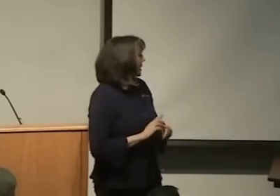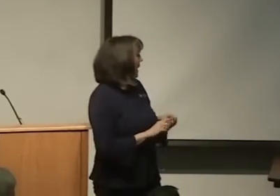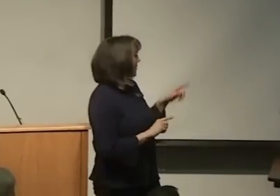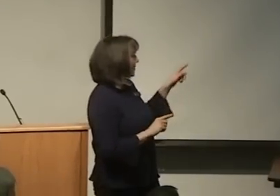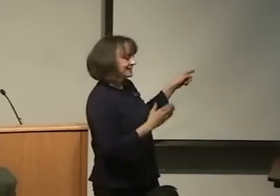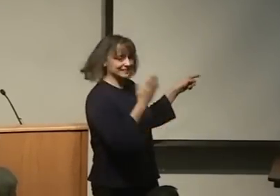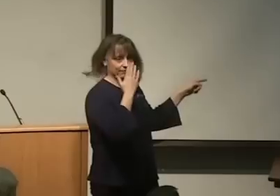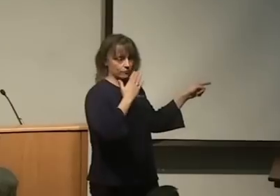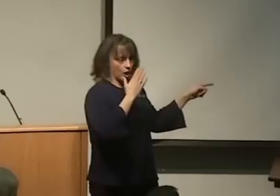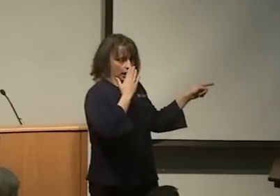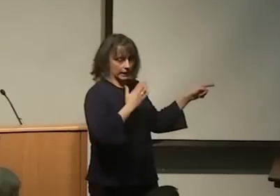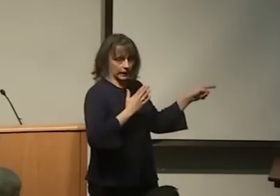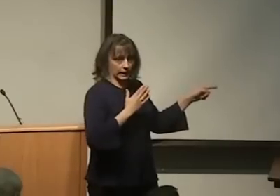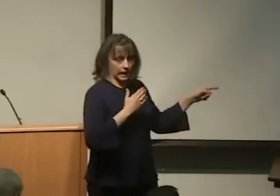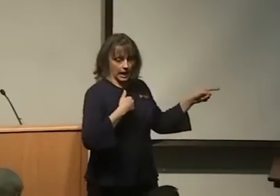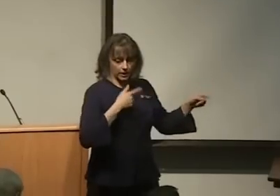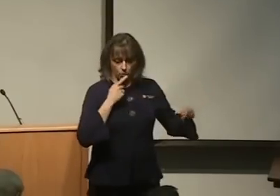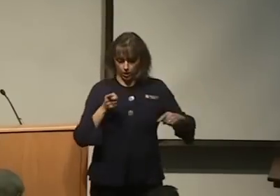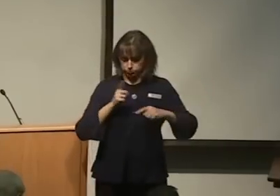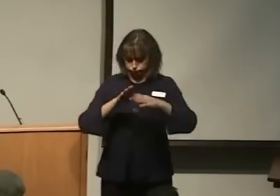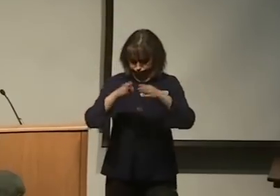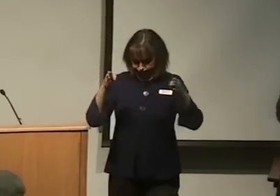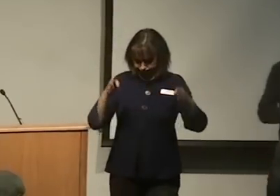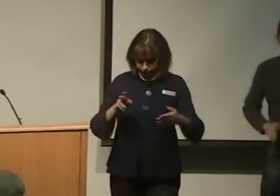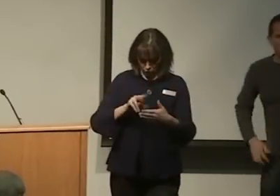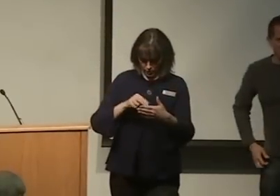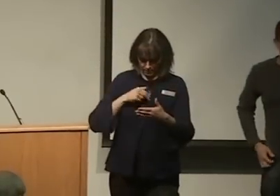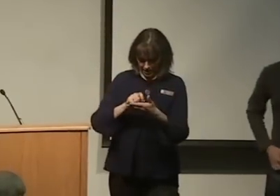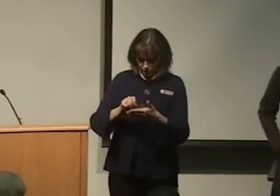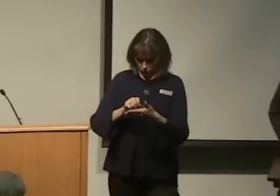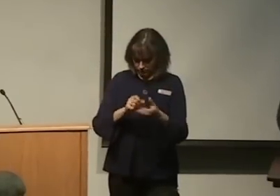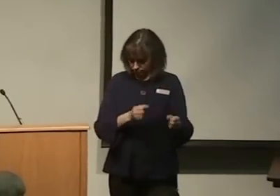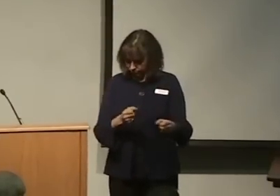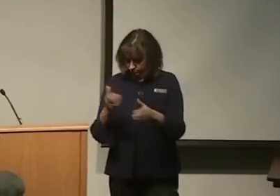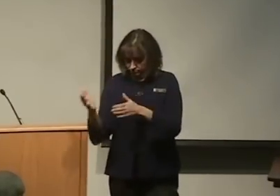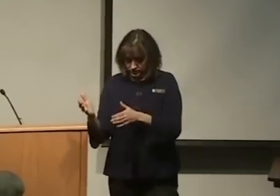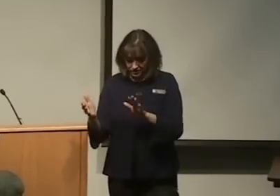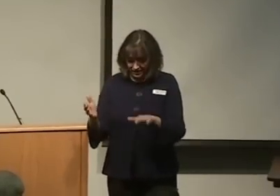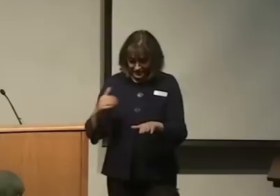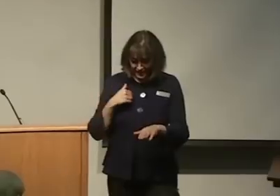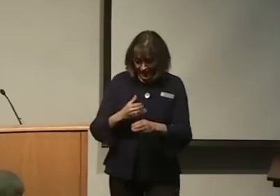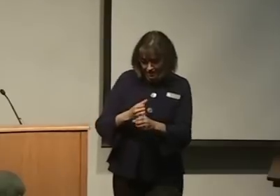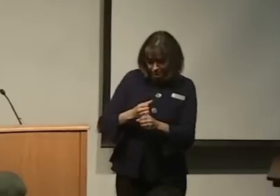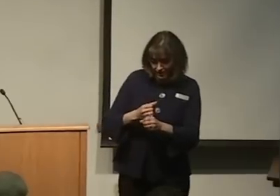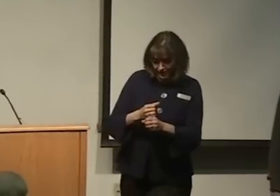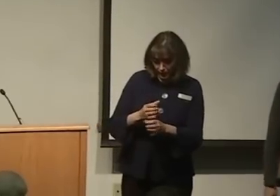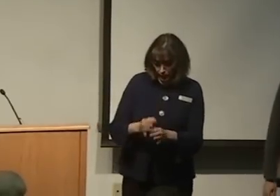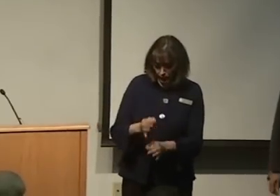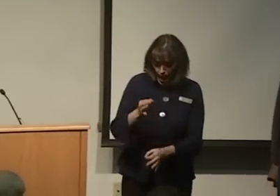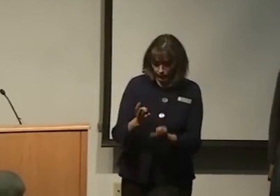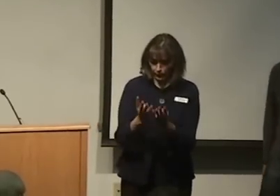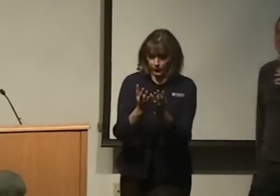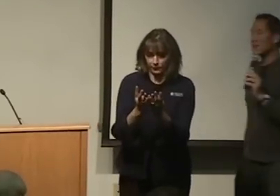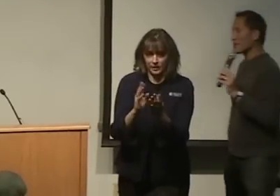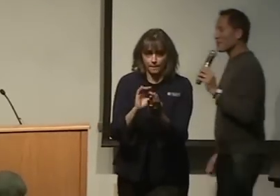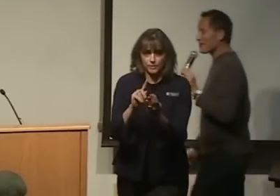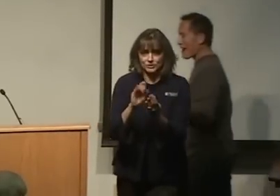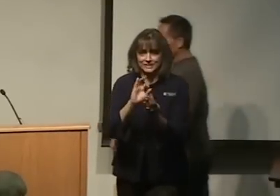to stand behind this and read my notes. And so when I took it away, well, could I have a music stand or something? I said no. The whole point is I want you interacting with people